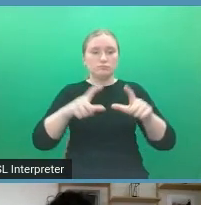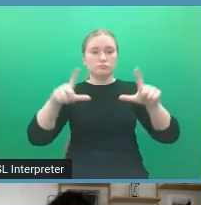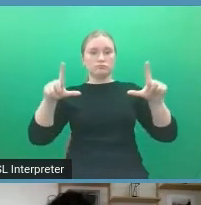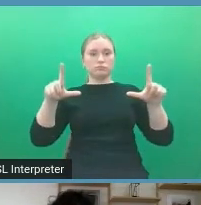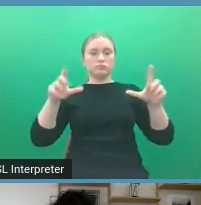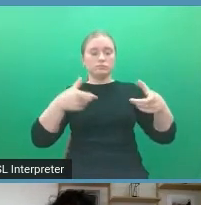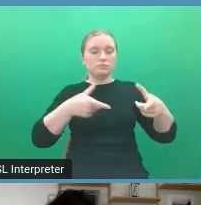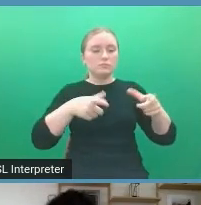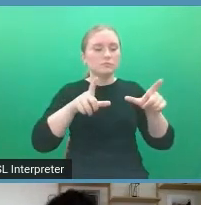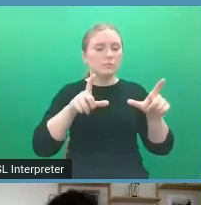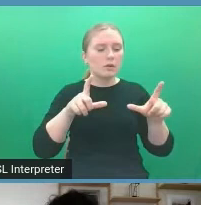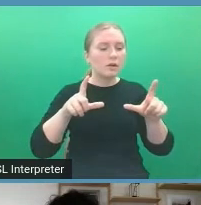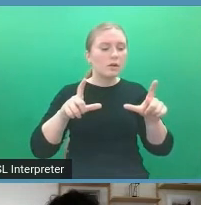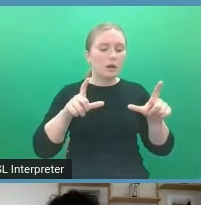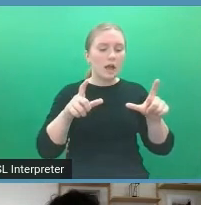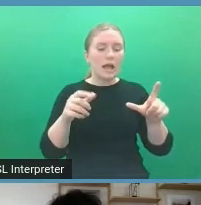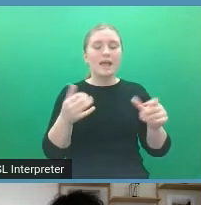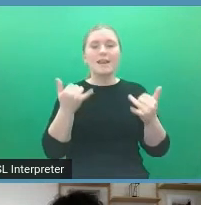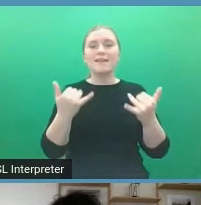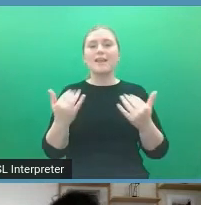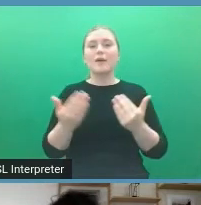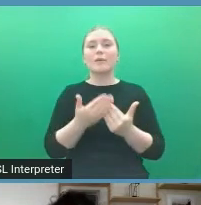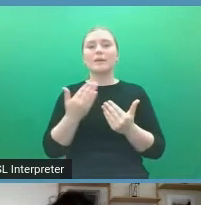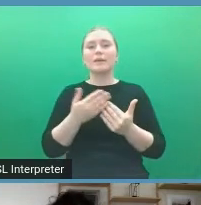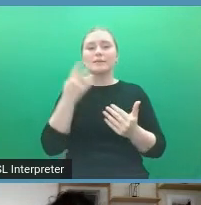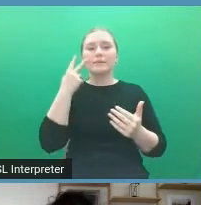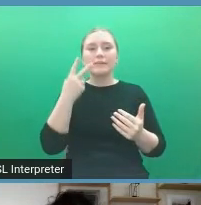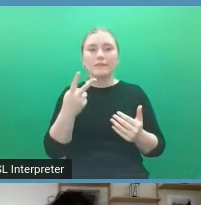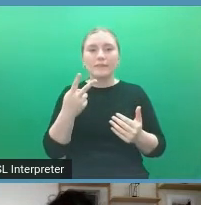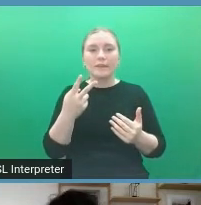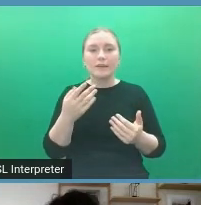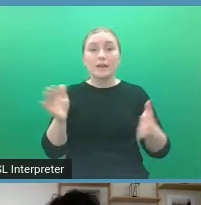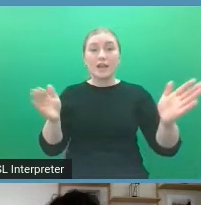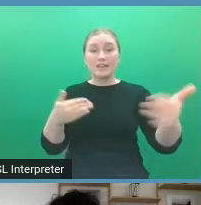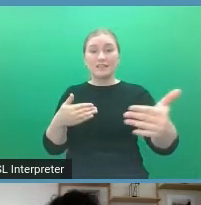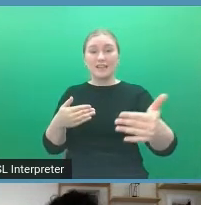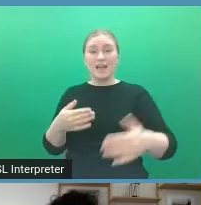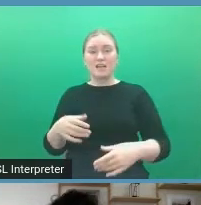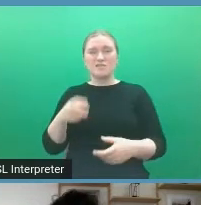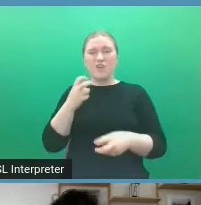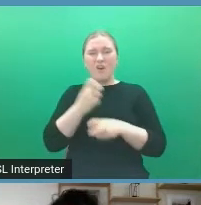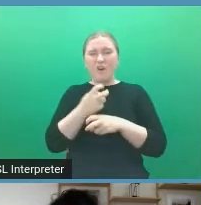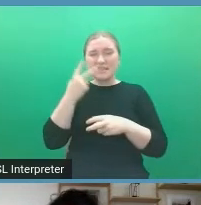able to see very easily through the glass. It also meant that we could surface a visual description